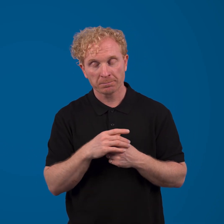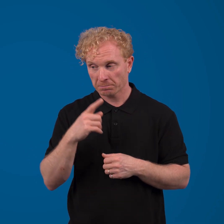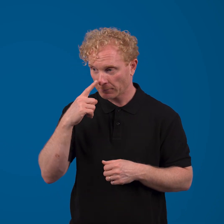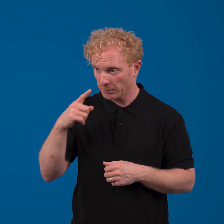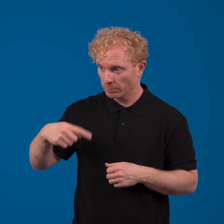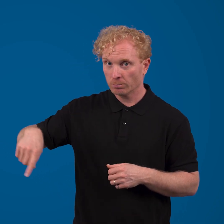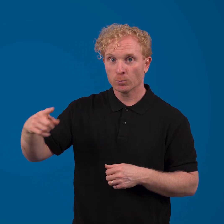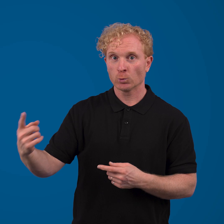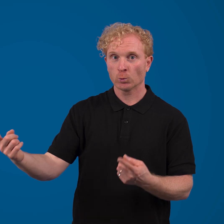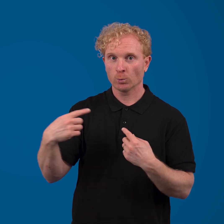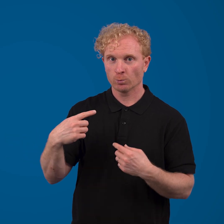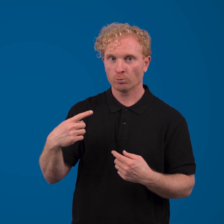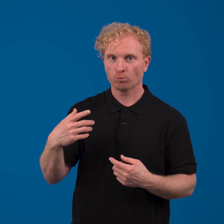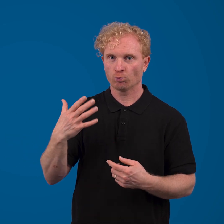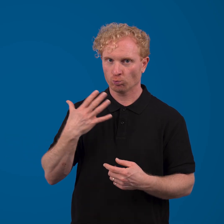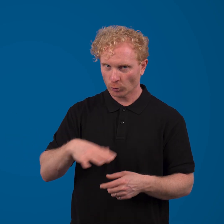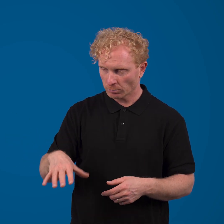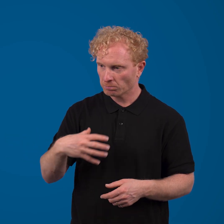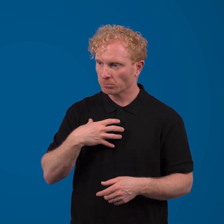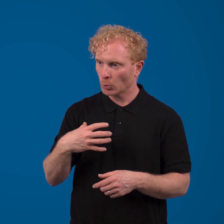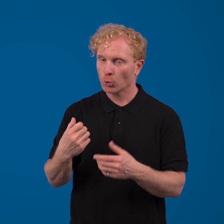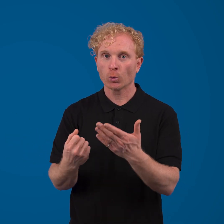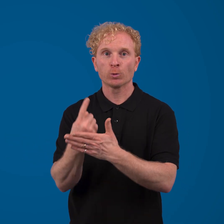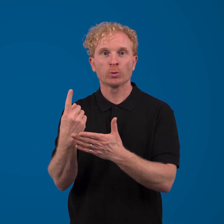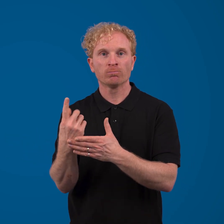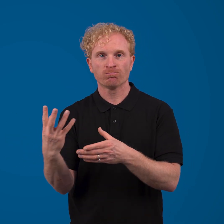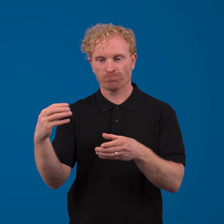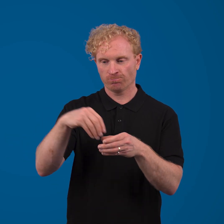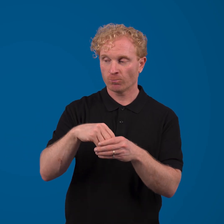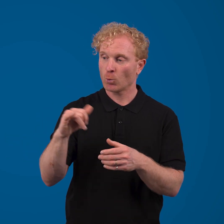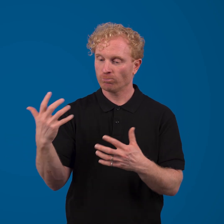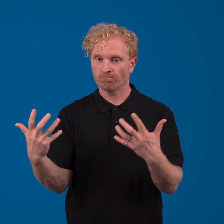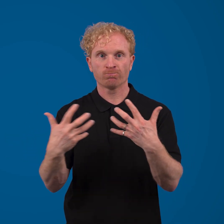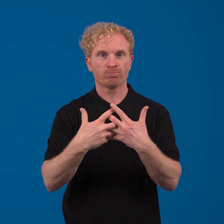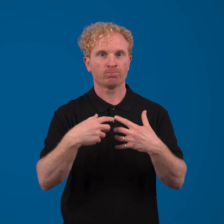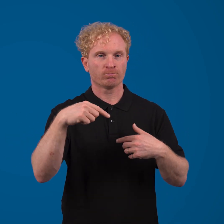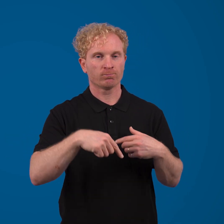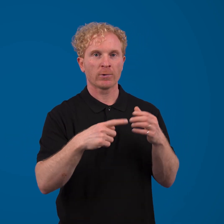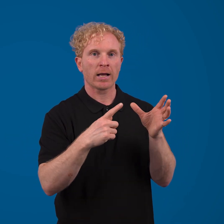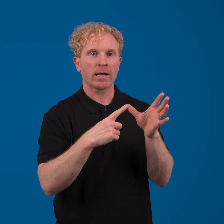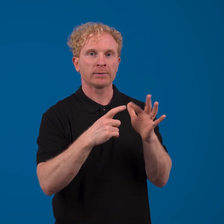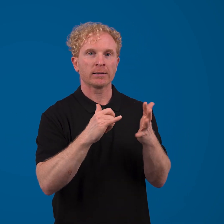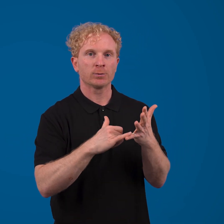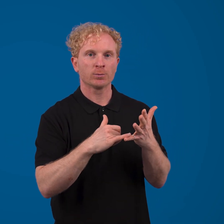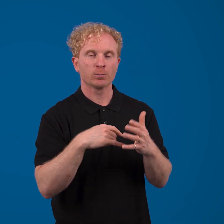People told us they want more opportunities, to participate or engage with ADS.